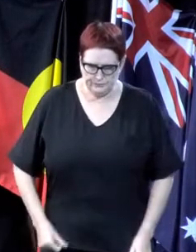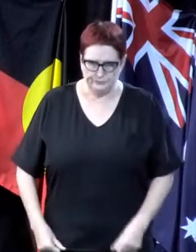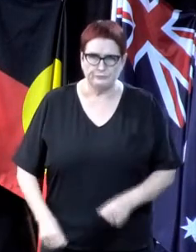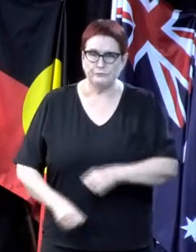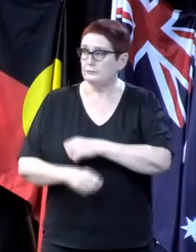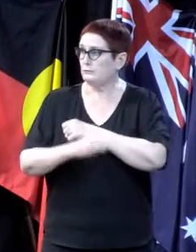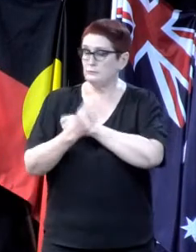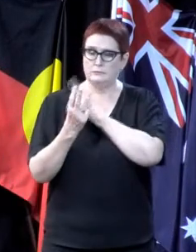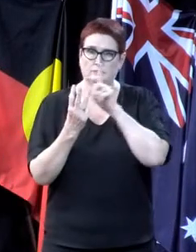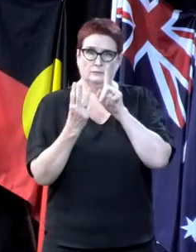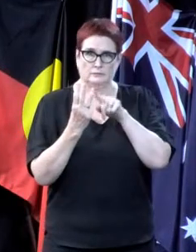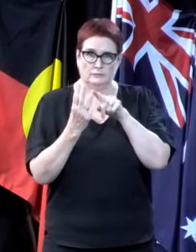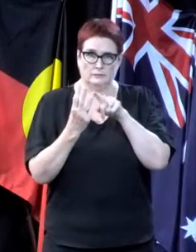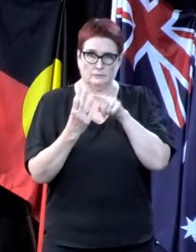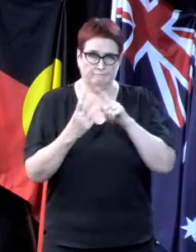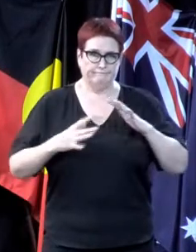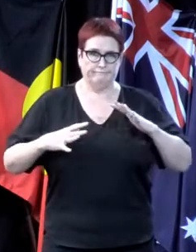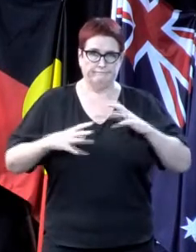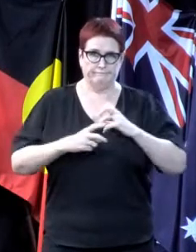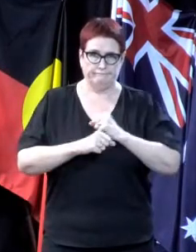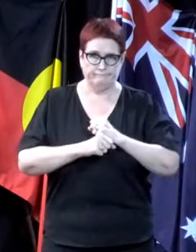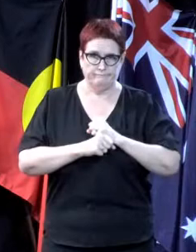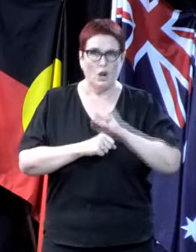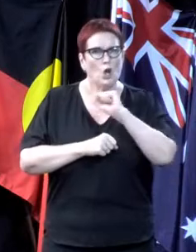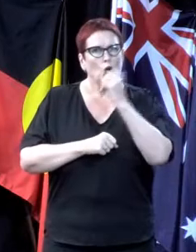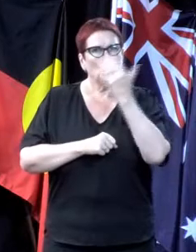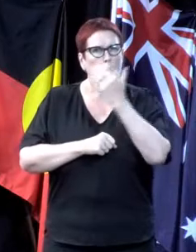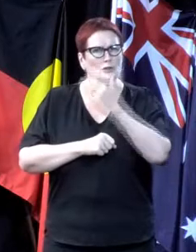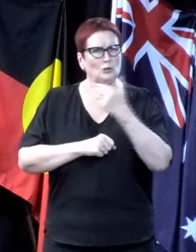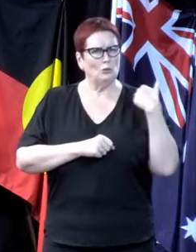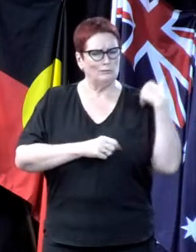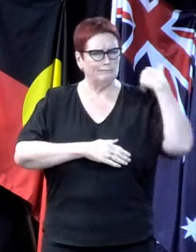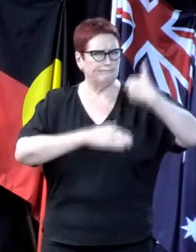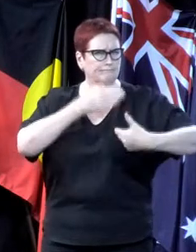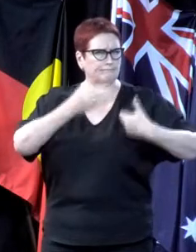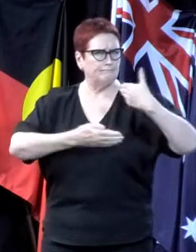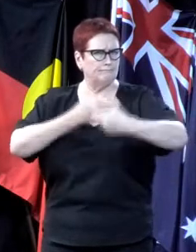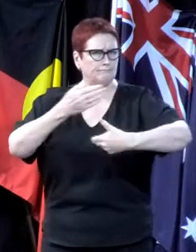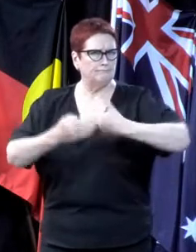to give a summary of the journey of Ingham in this inclusion process, please?